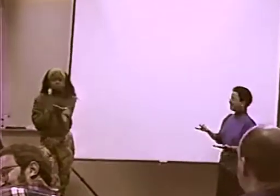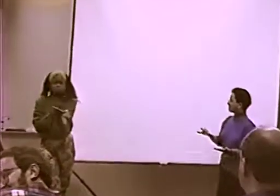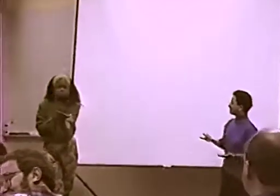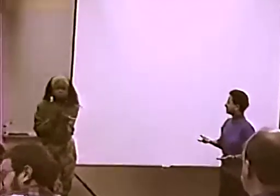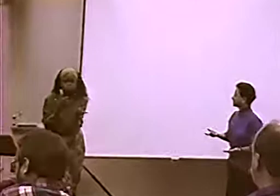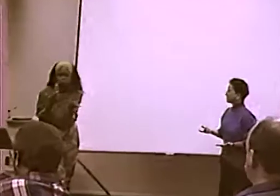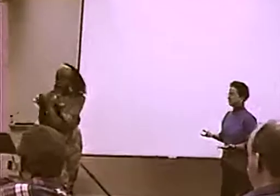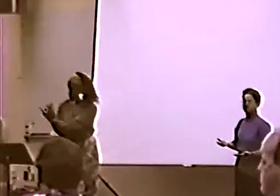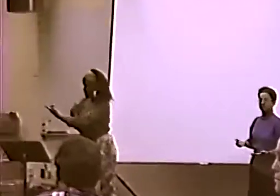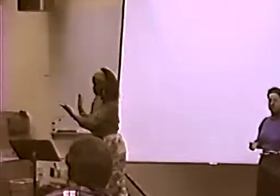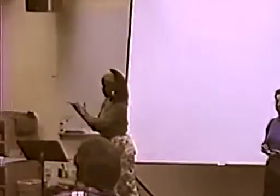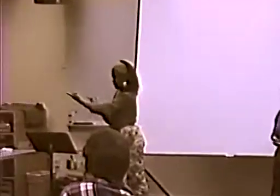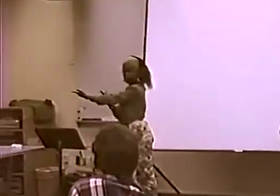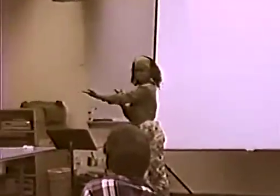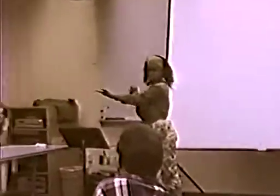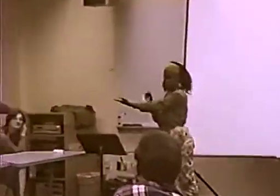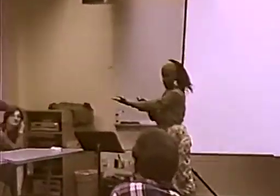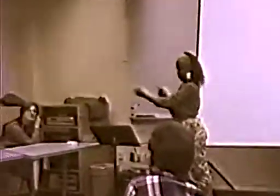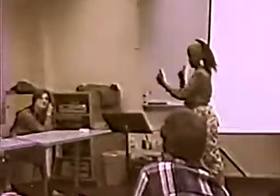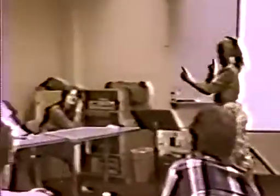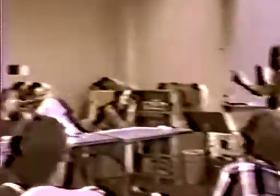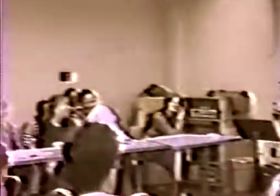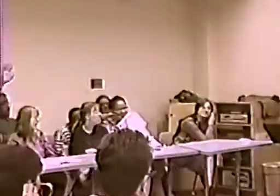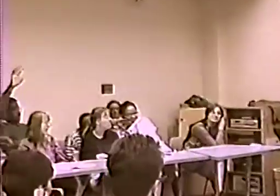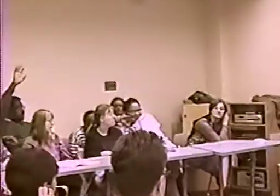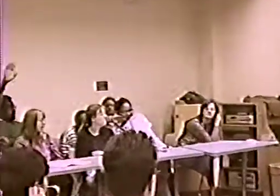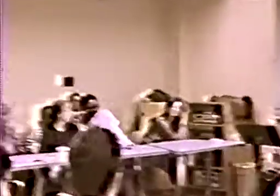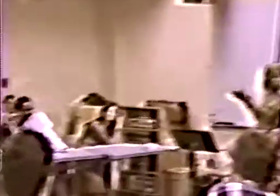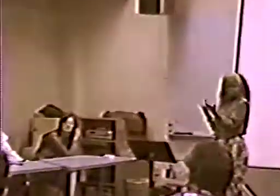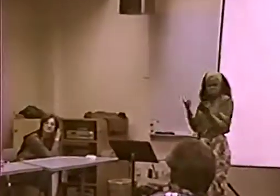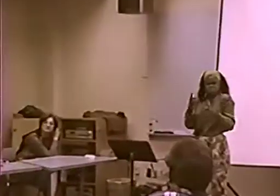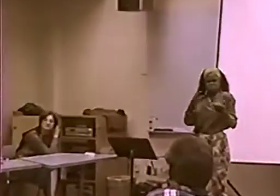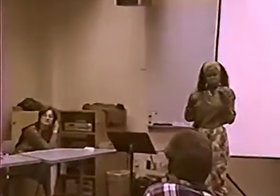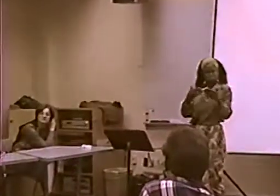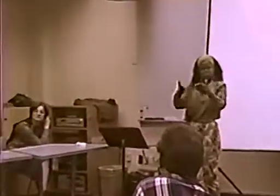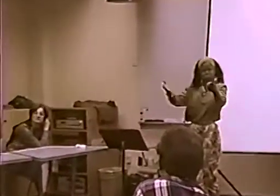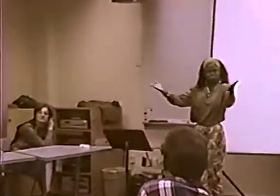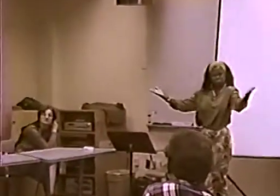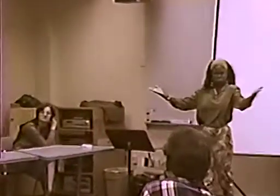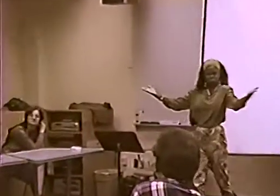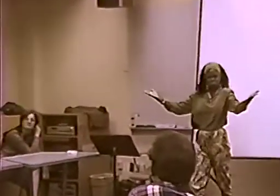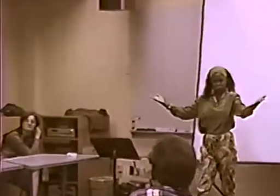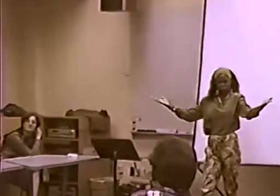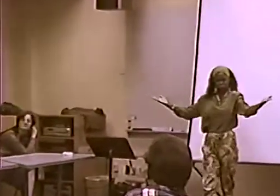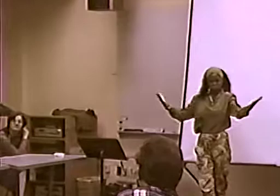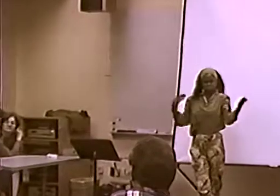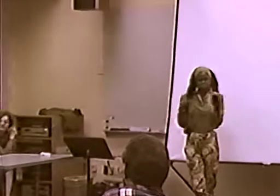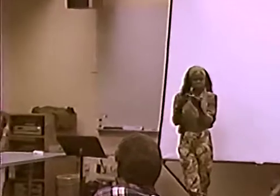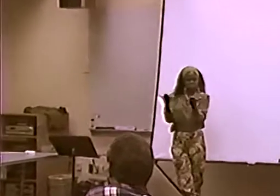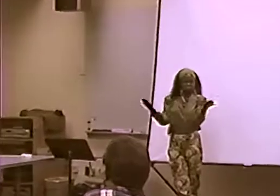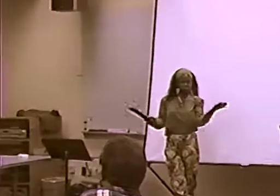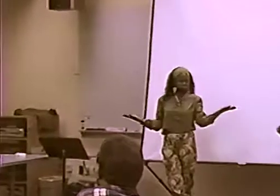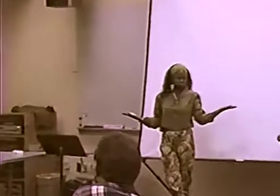I UNDERSTAND DEAF CULTURE... I CAN ANSWER YOUR QUESTION.